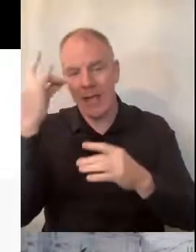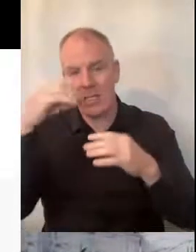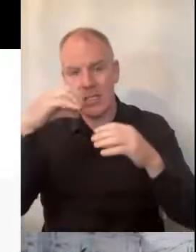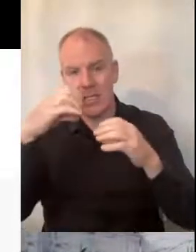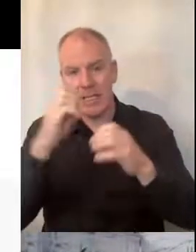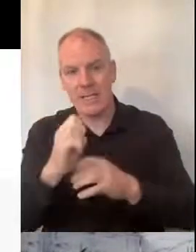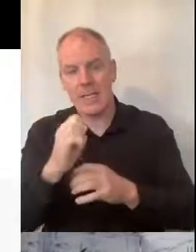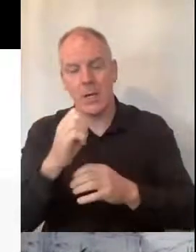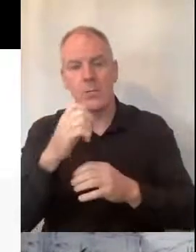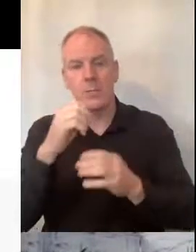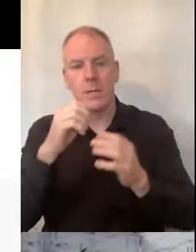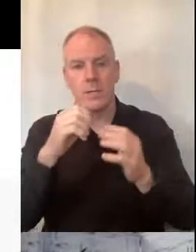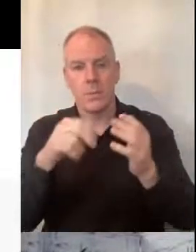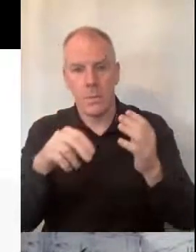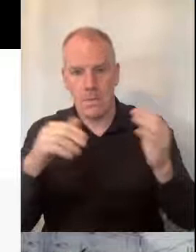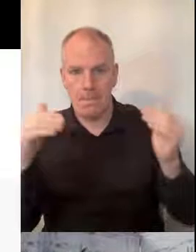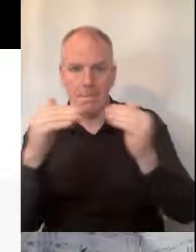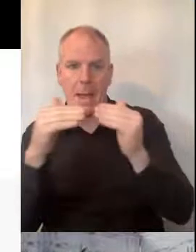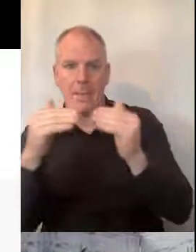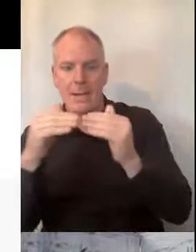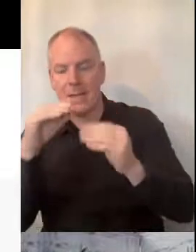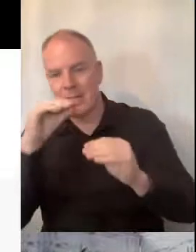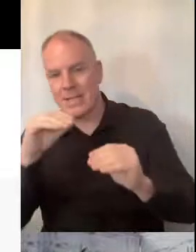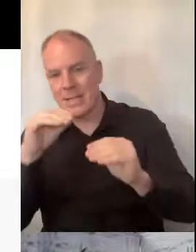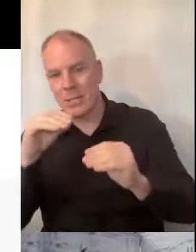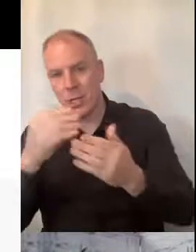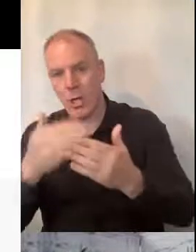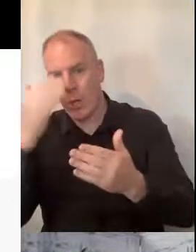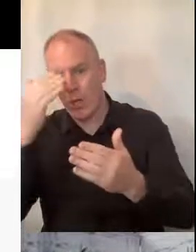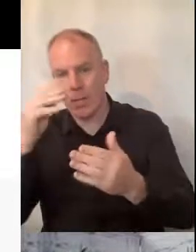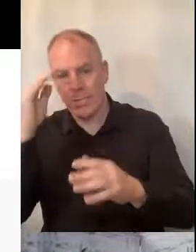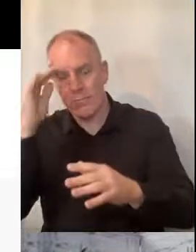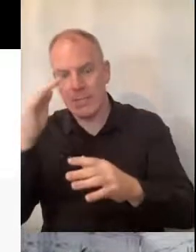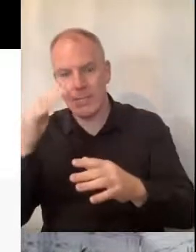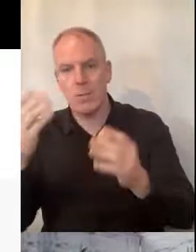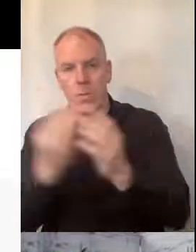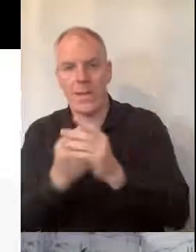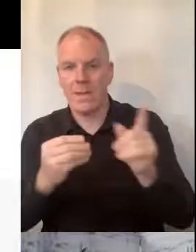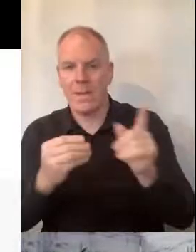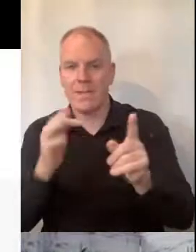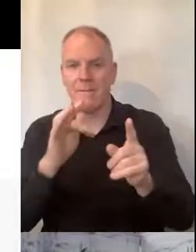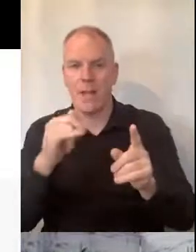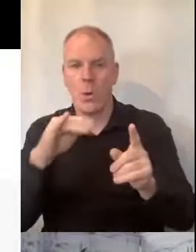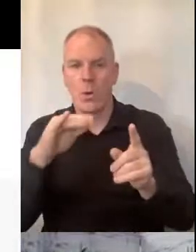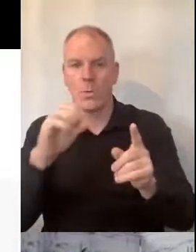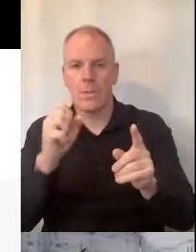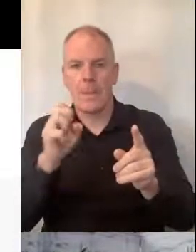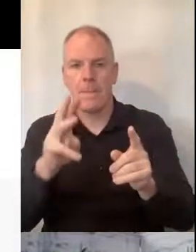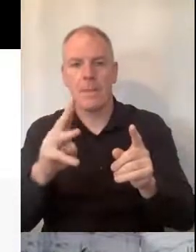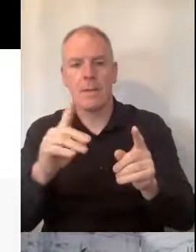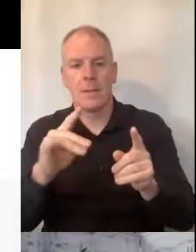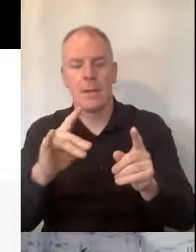learning principles to the fellowships. I think that's really important because we have huge numbers of our teaching